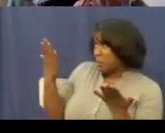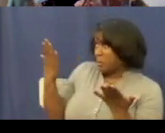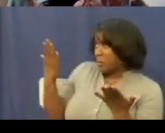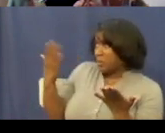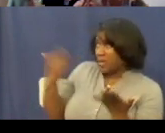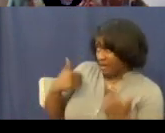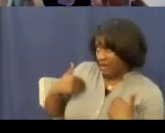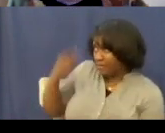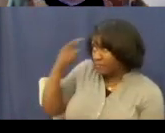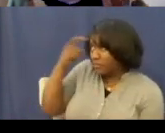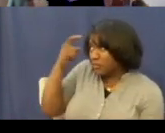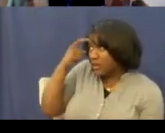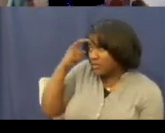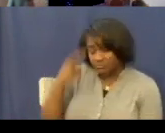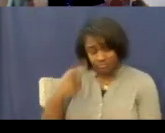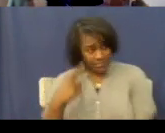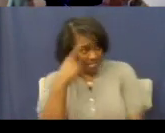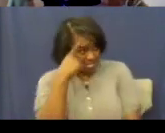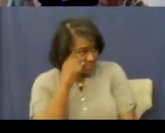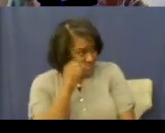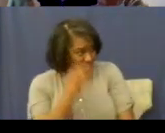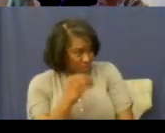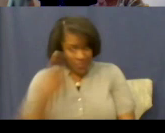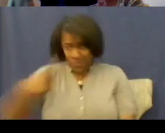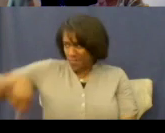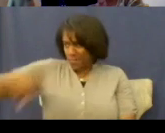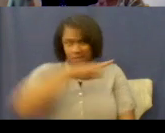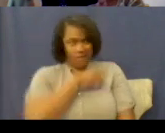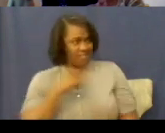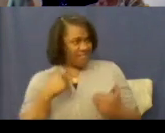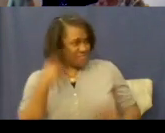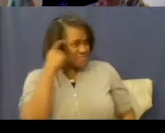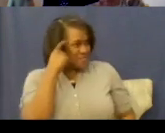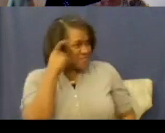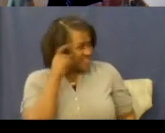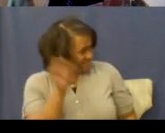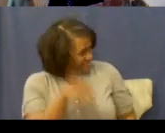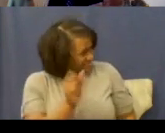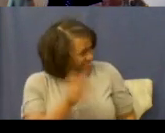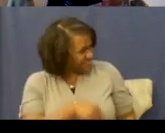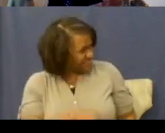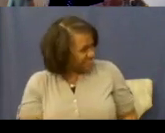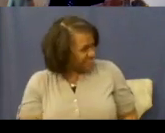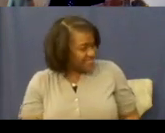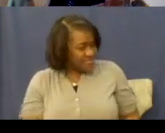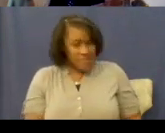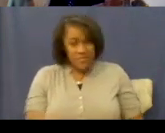Nina Schor: I think so, Queenie. I think we all do! The brain does a lot of things.